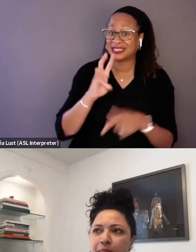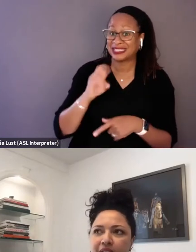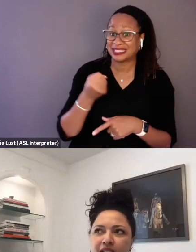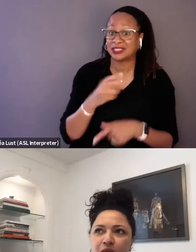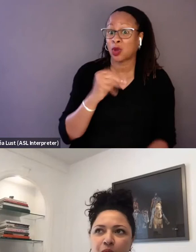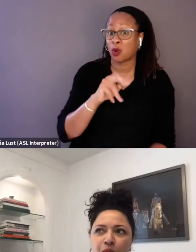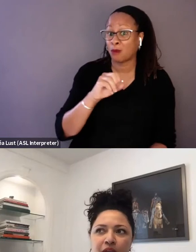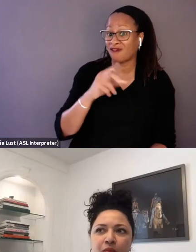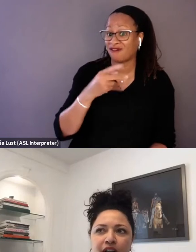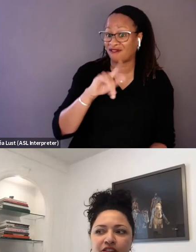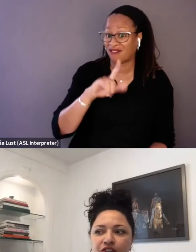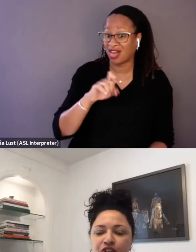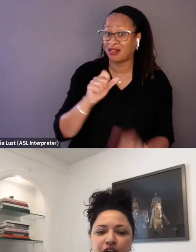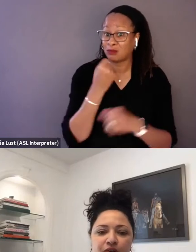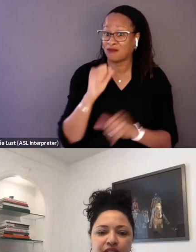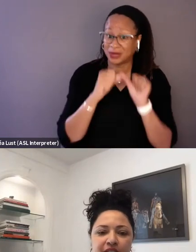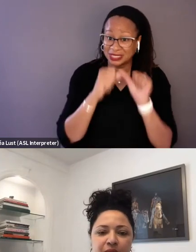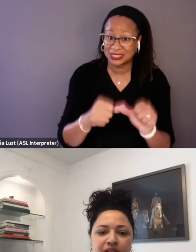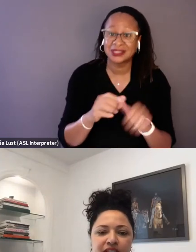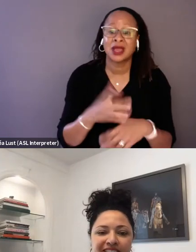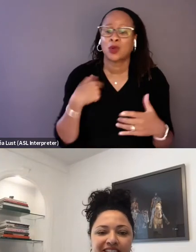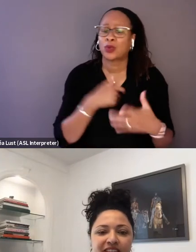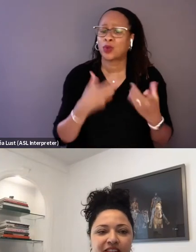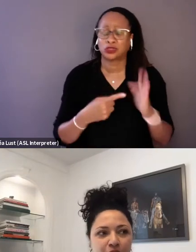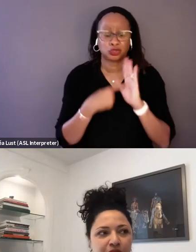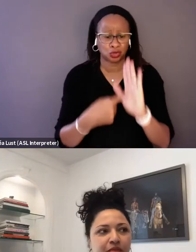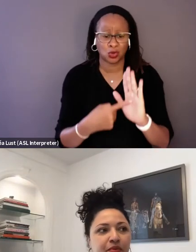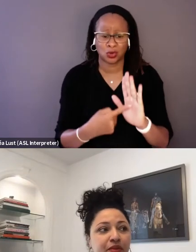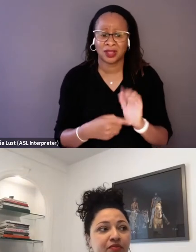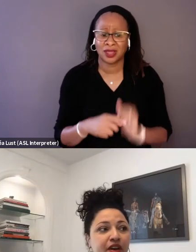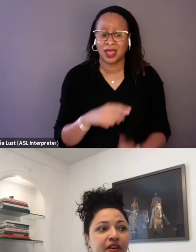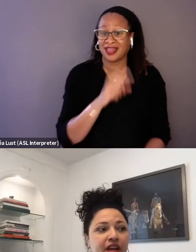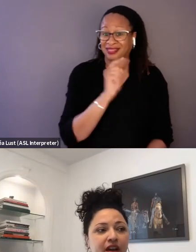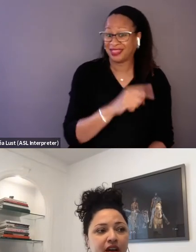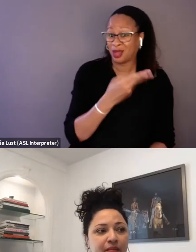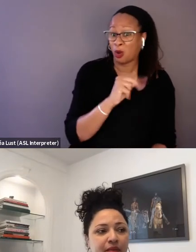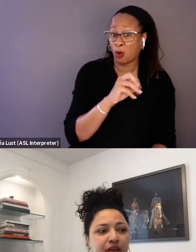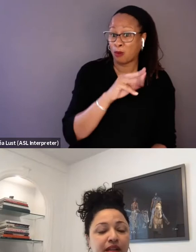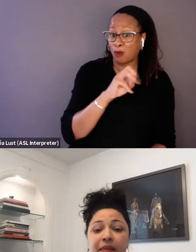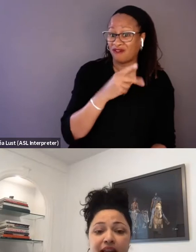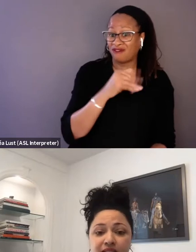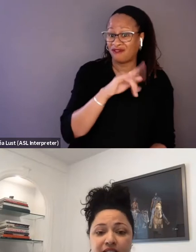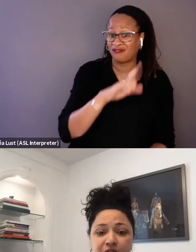But we wanted to show that the homophile movement was very limited you know,